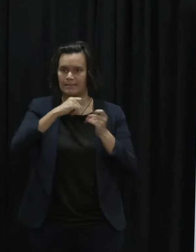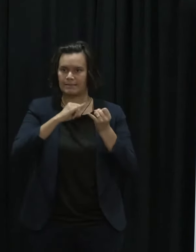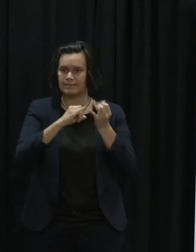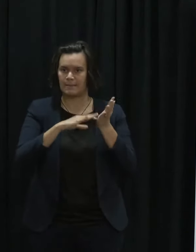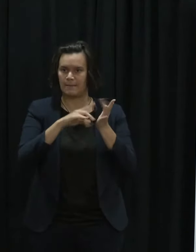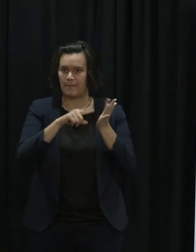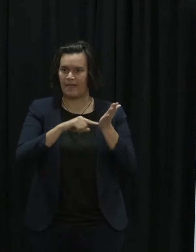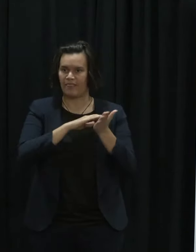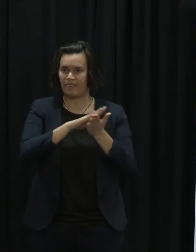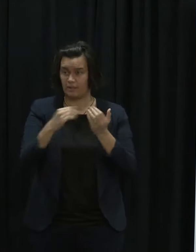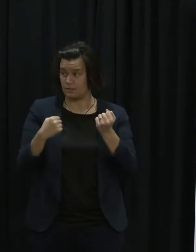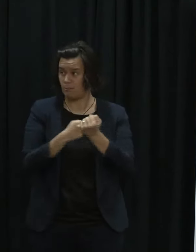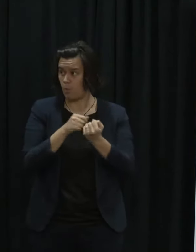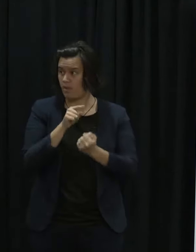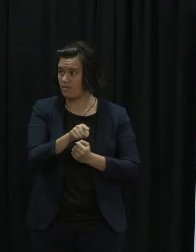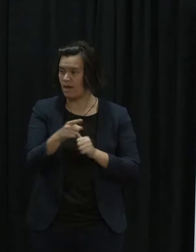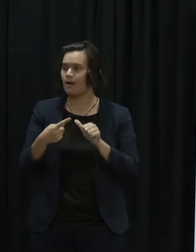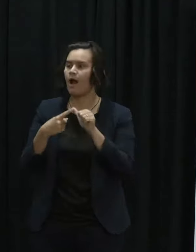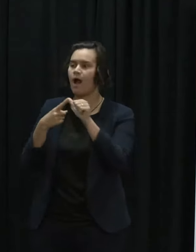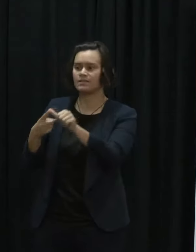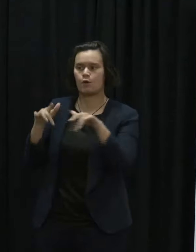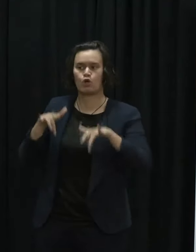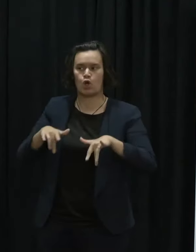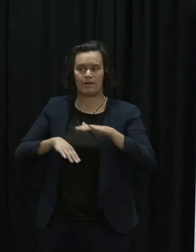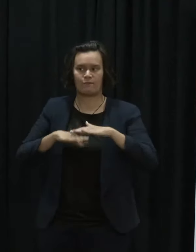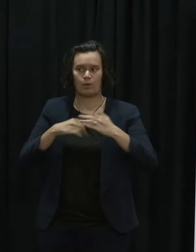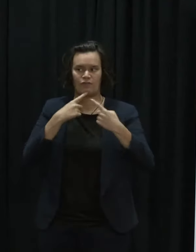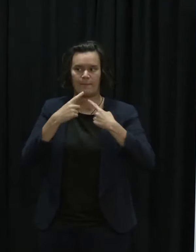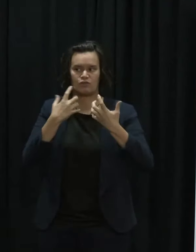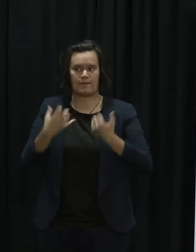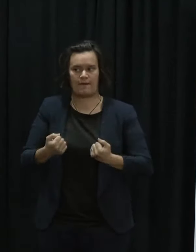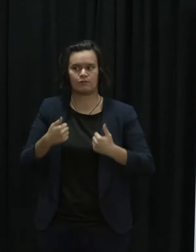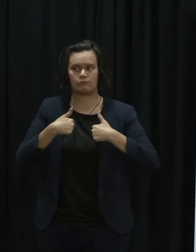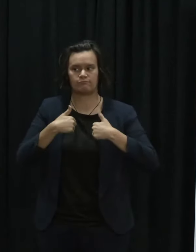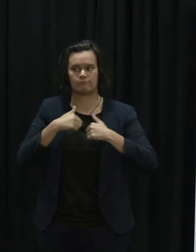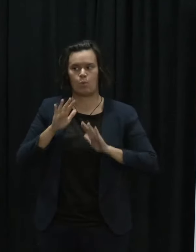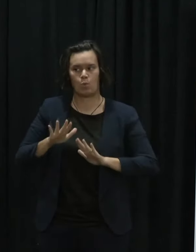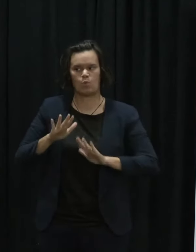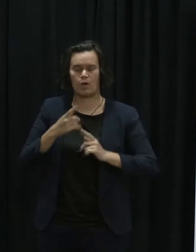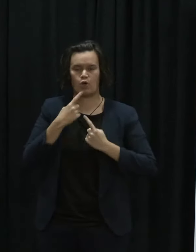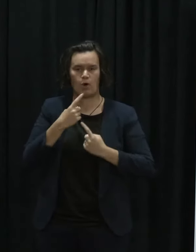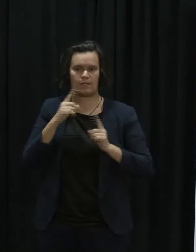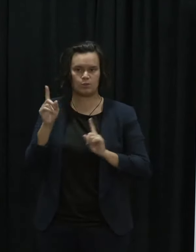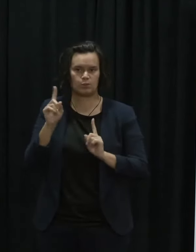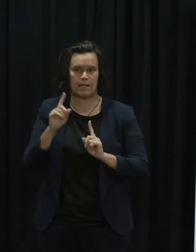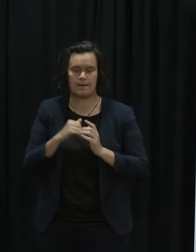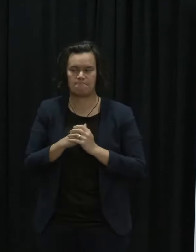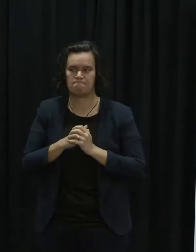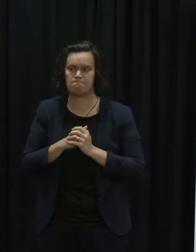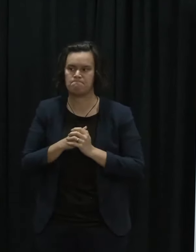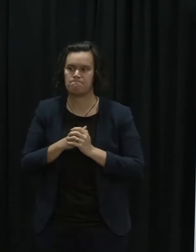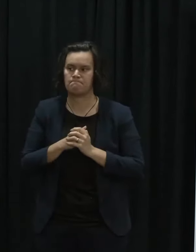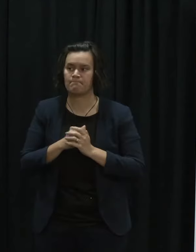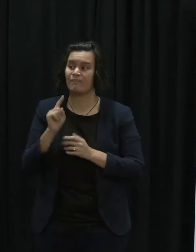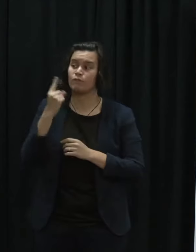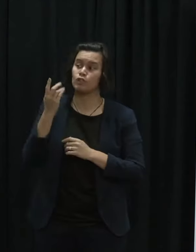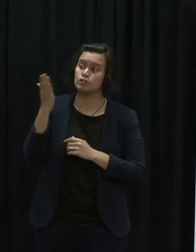handling of complaints, would you be supportive of that? To be honest, I haven't had a chance to look at some of